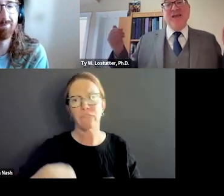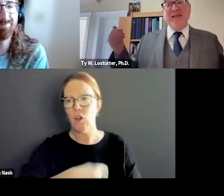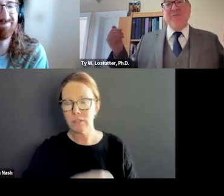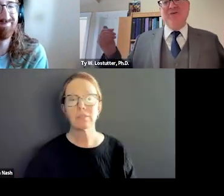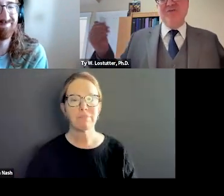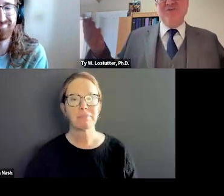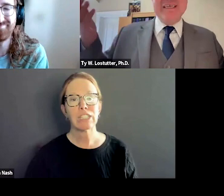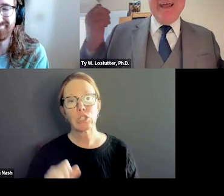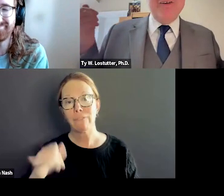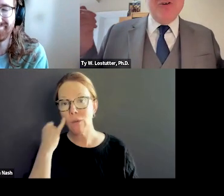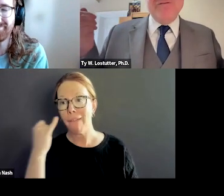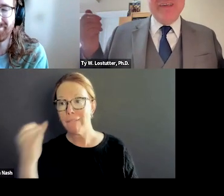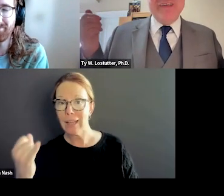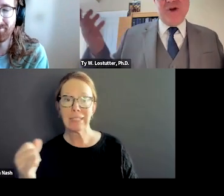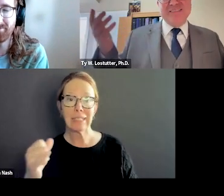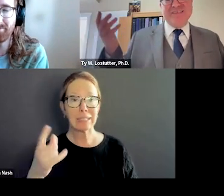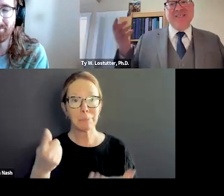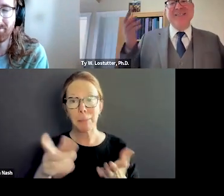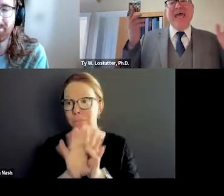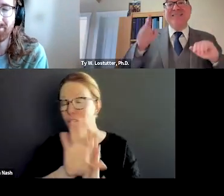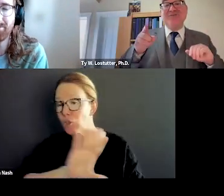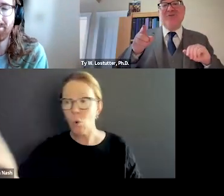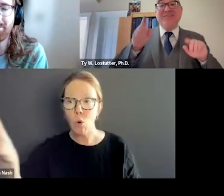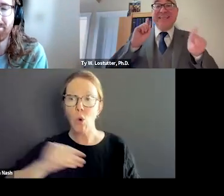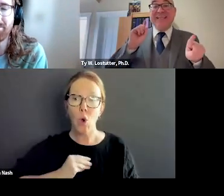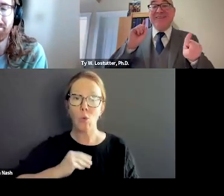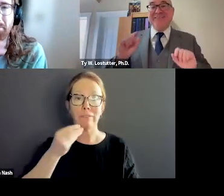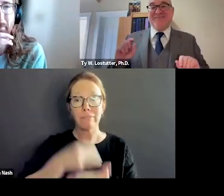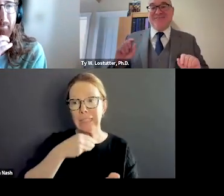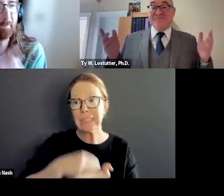you might think about seeking out your own funding from ICR to ask those questions and get those answers.